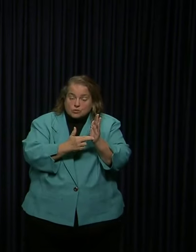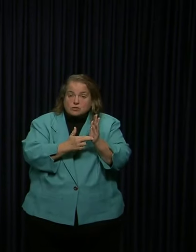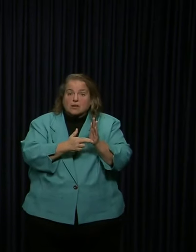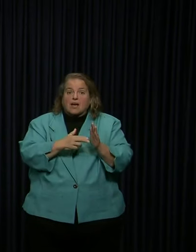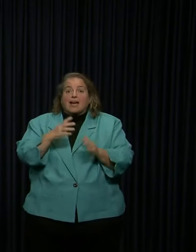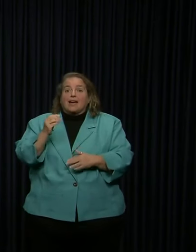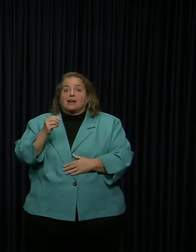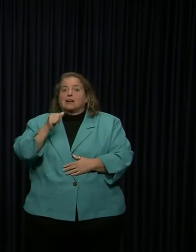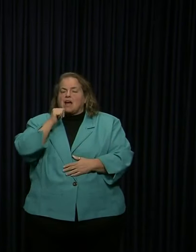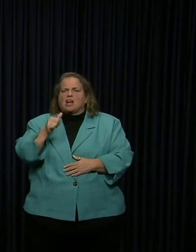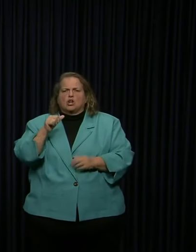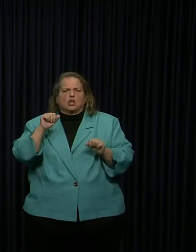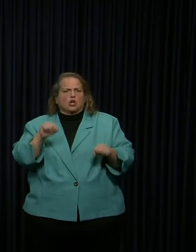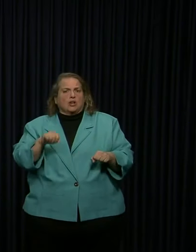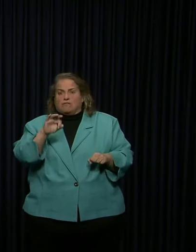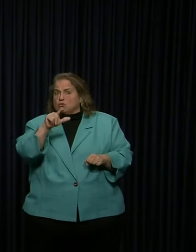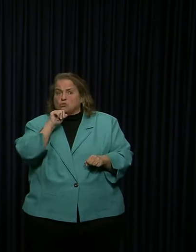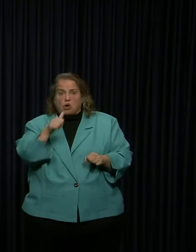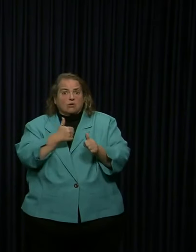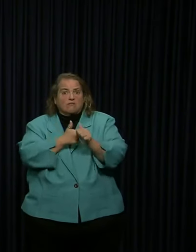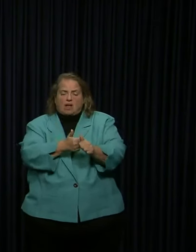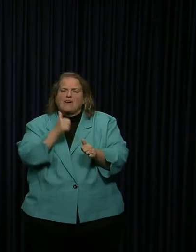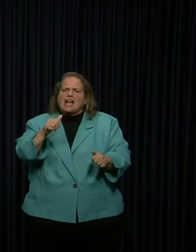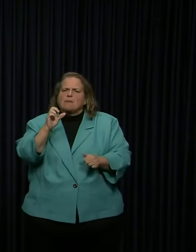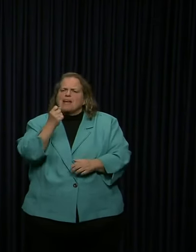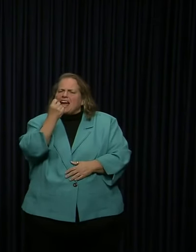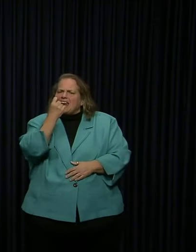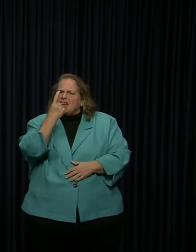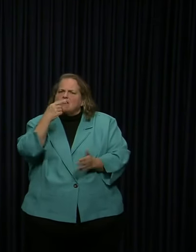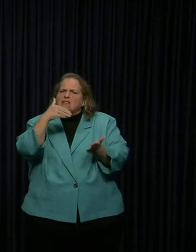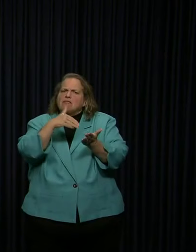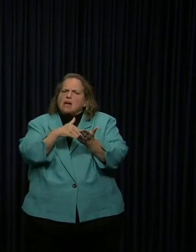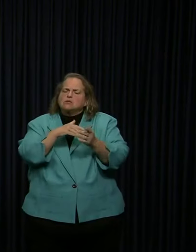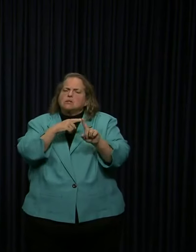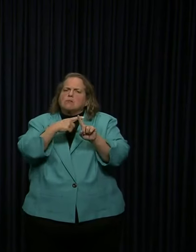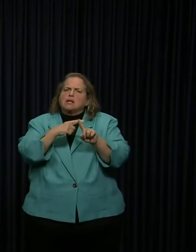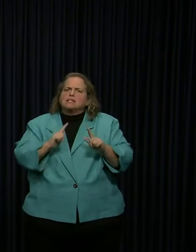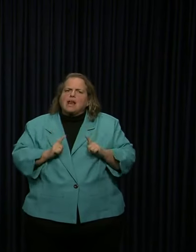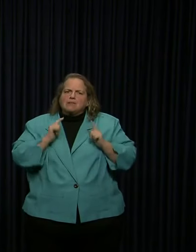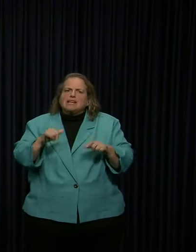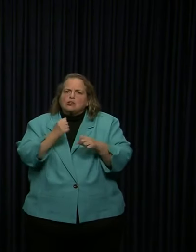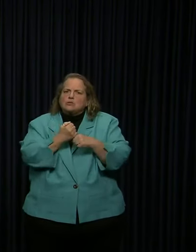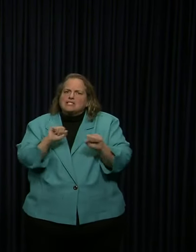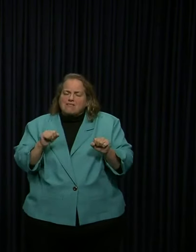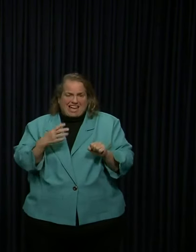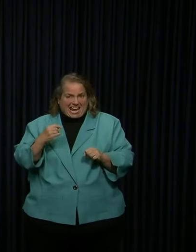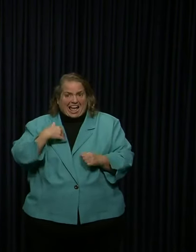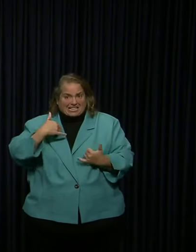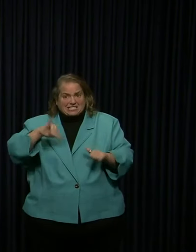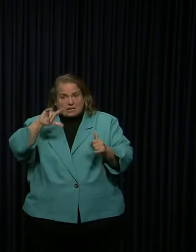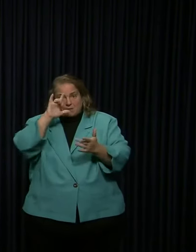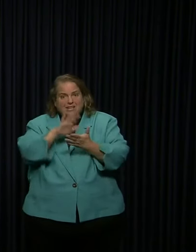TELL YOU THAT WE ARE WORKING REALLY HARD, BUT IT'S ALSO A